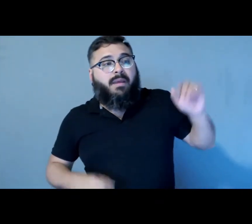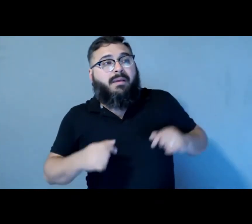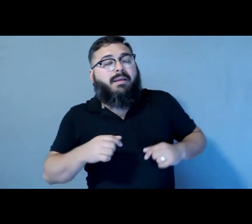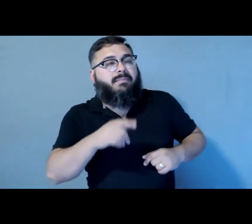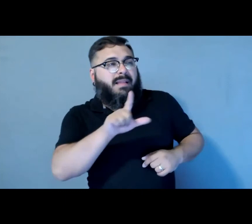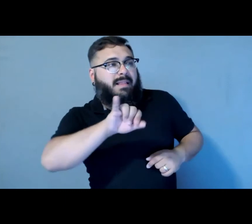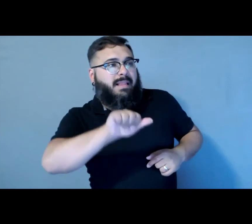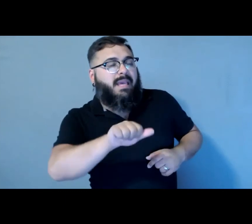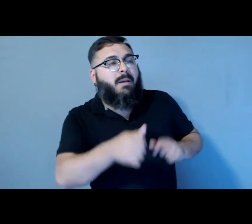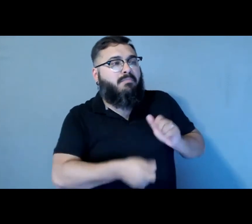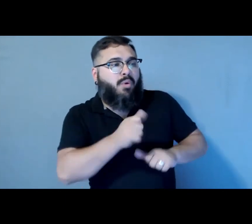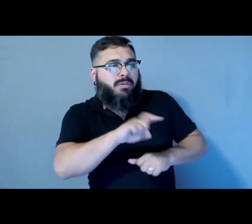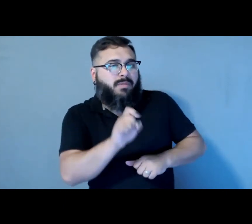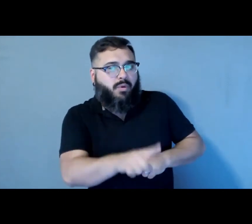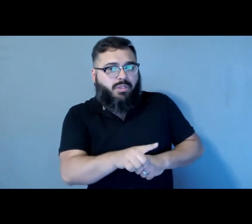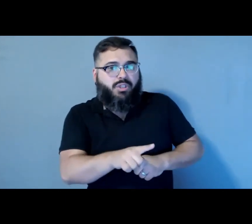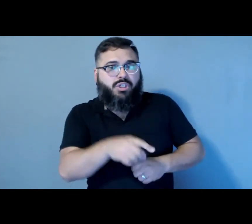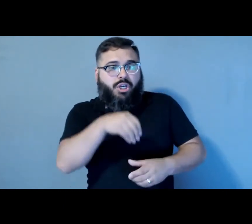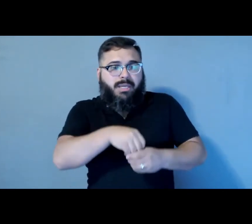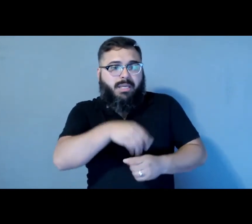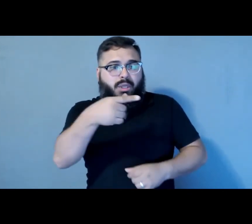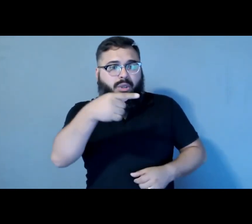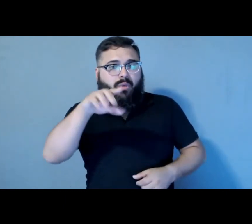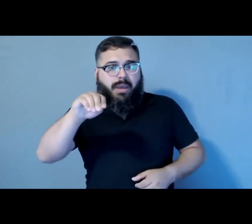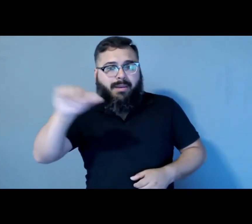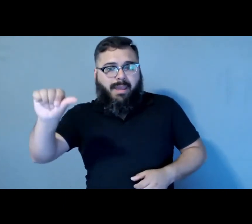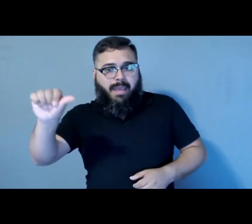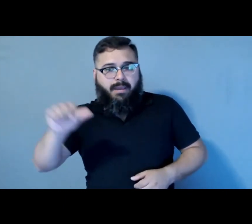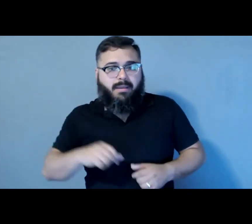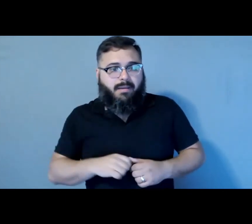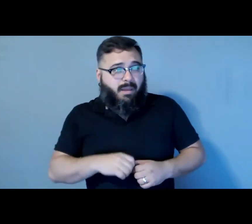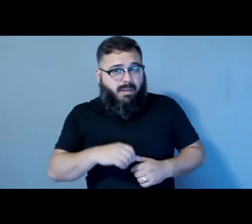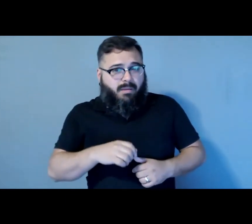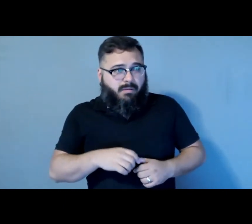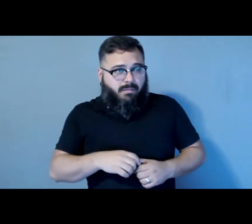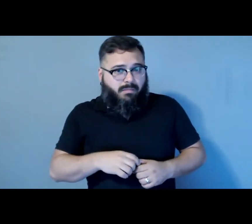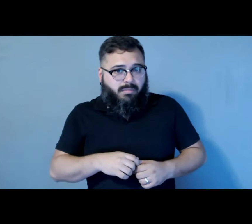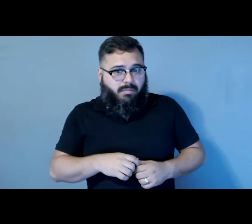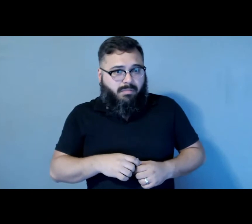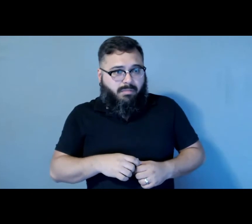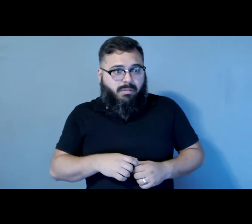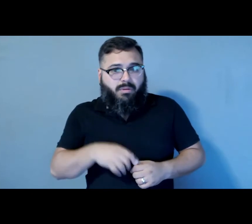you need to answer are in the Q&A. Okay. [Edie] So you might want to go to the Q&A